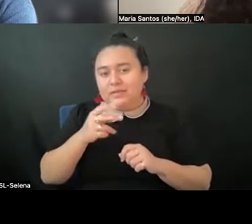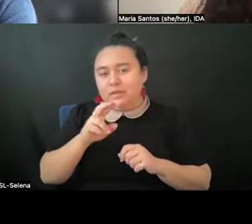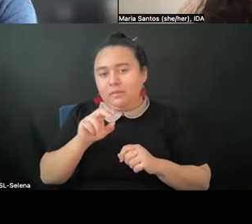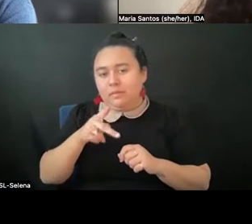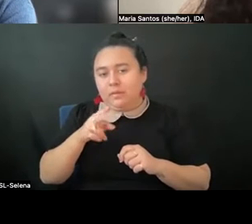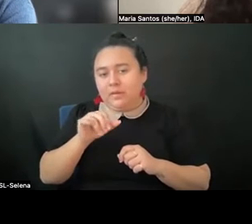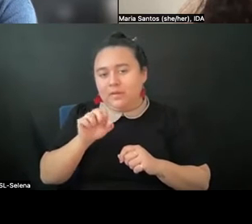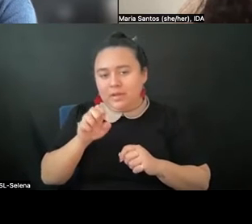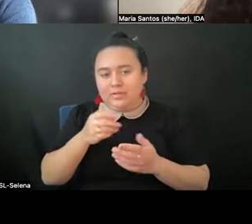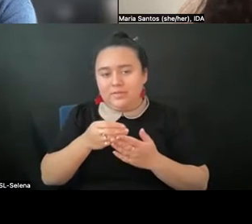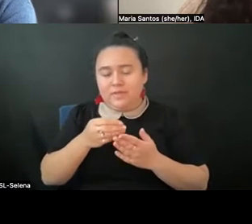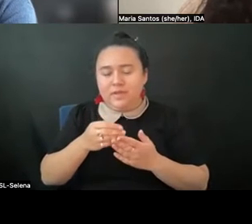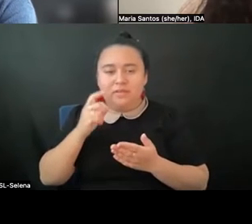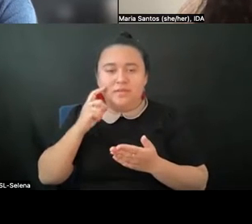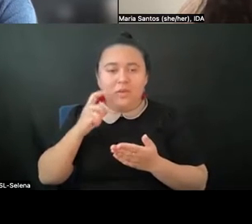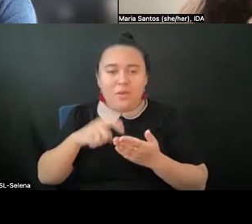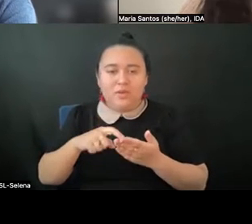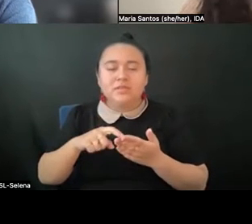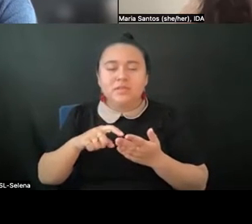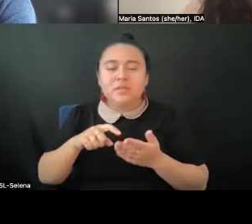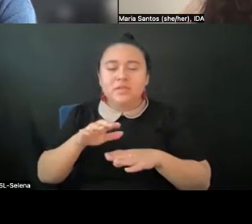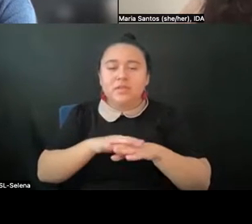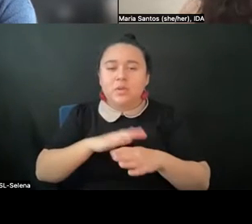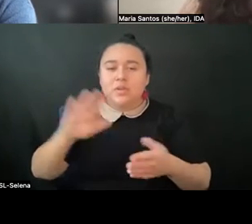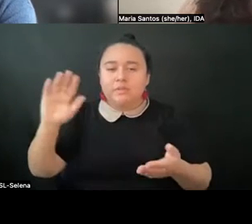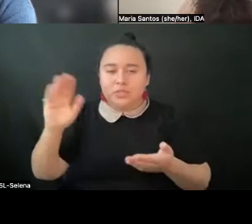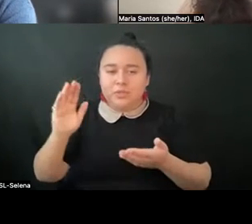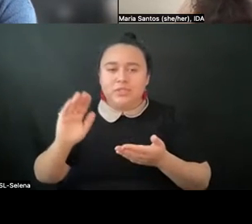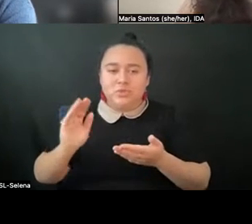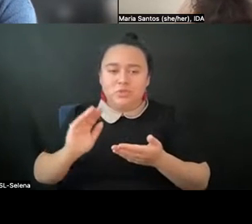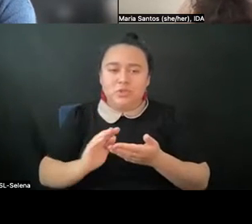It has slowly been shrinking.